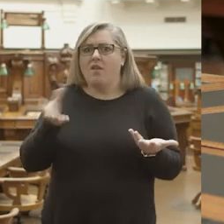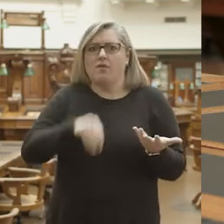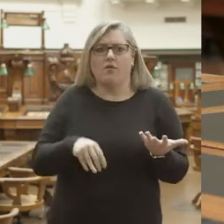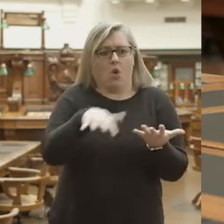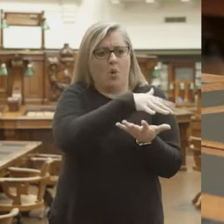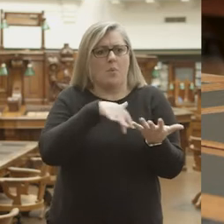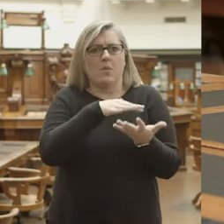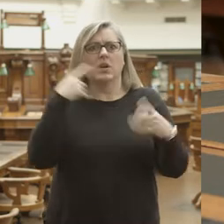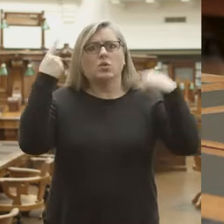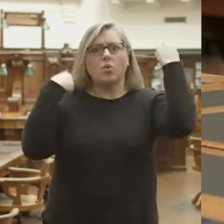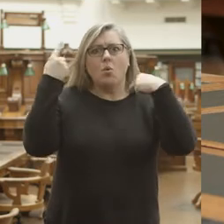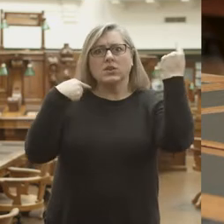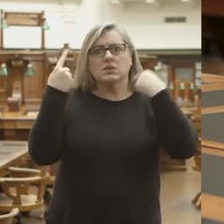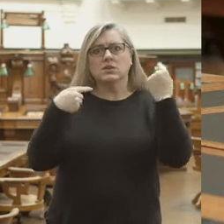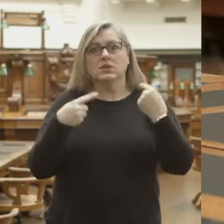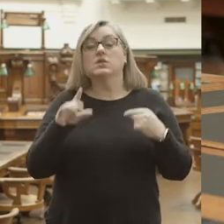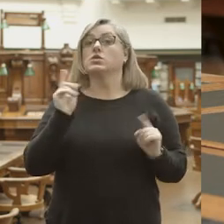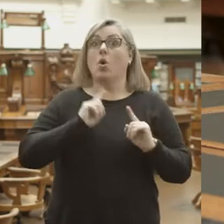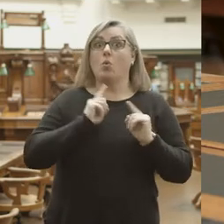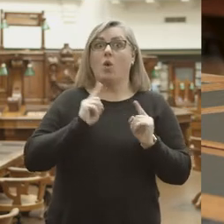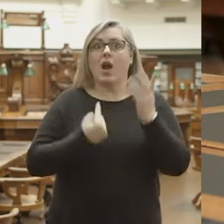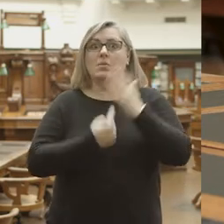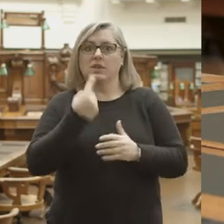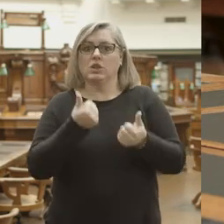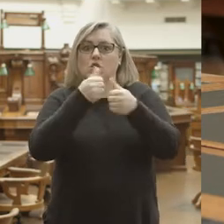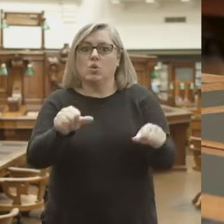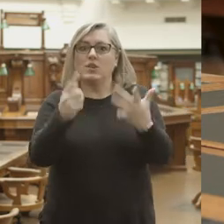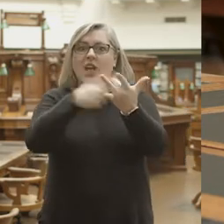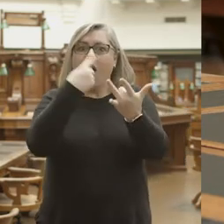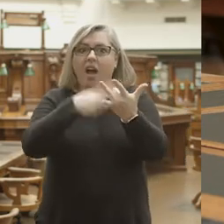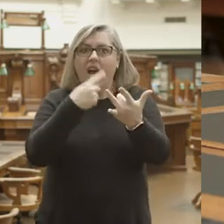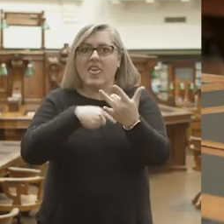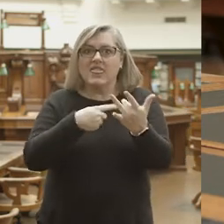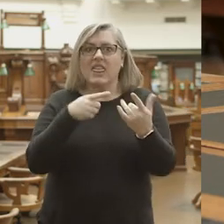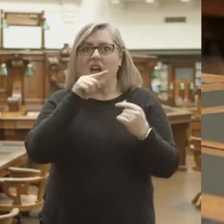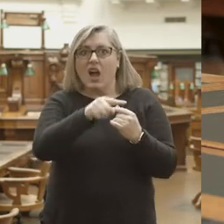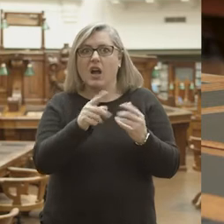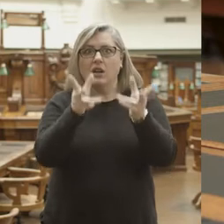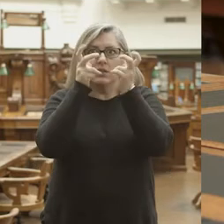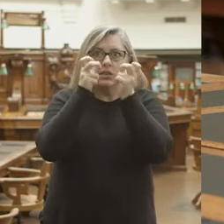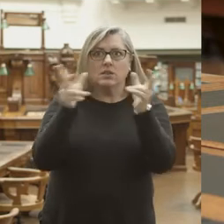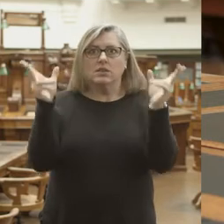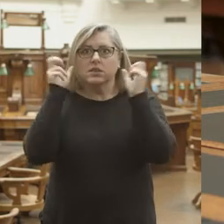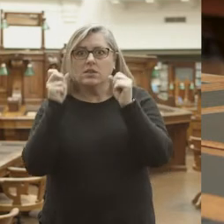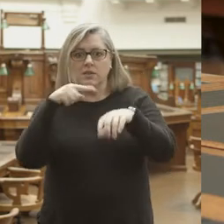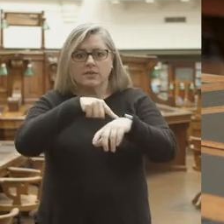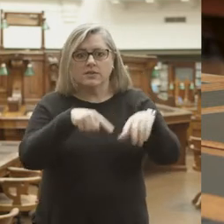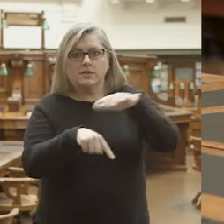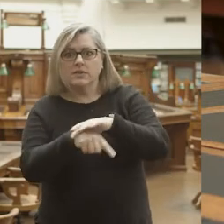from, so we use our other senses to give us information and this is called 'cross-modal